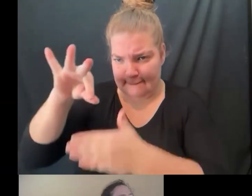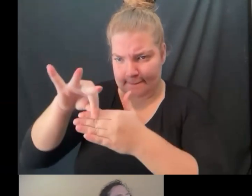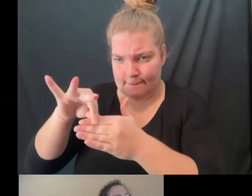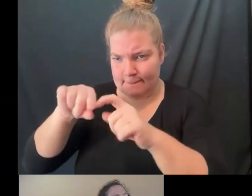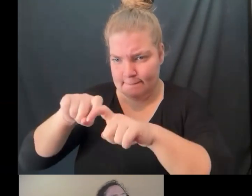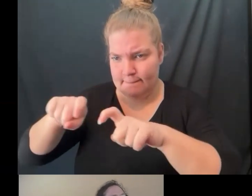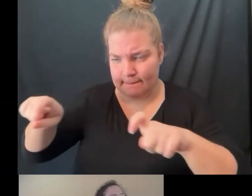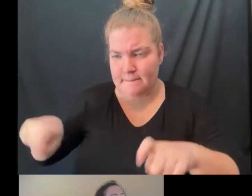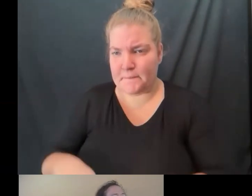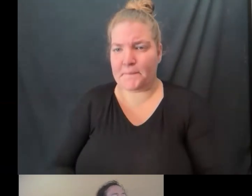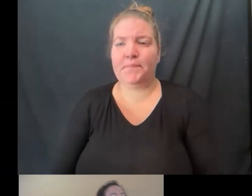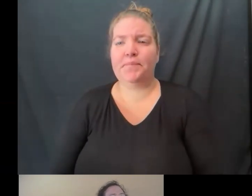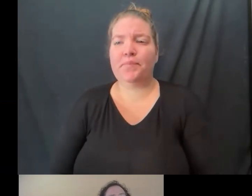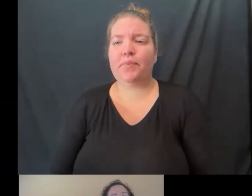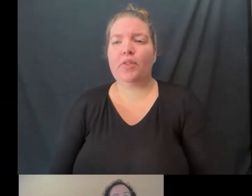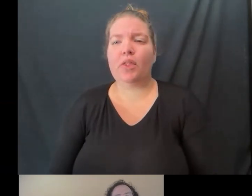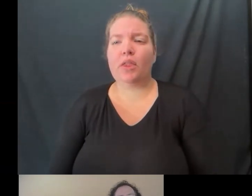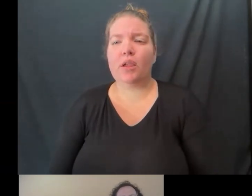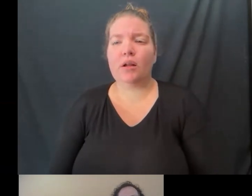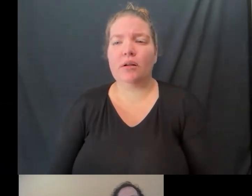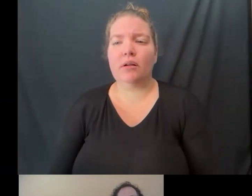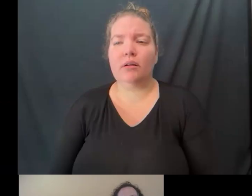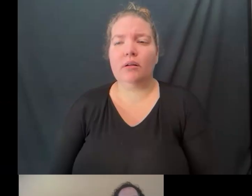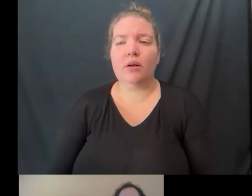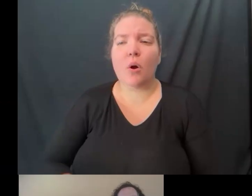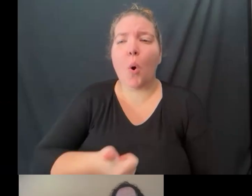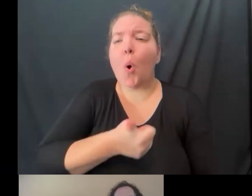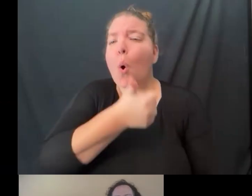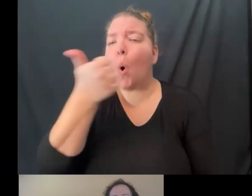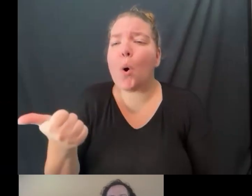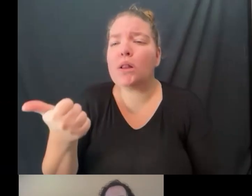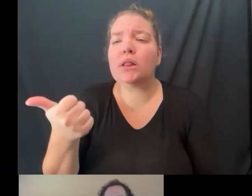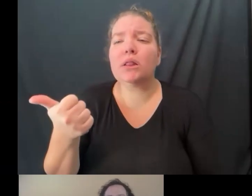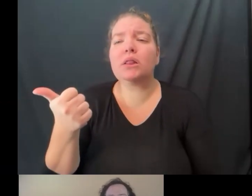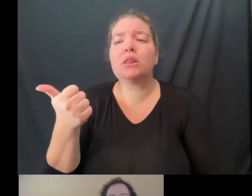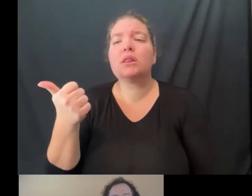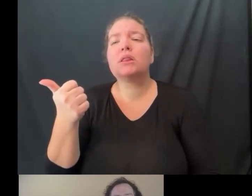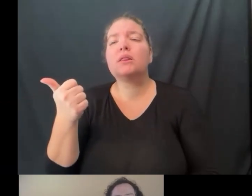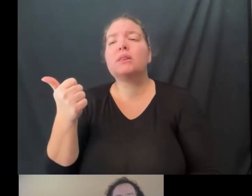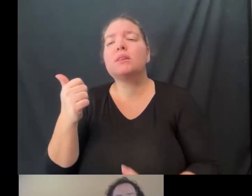Now, Michael's also referring to other global standards for accessible PDF.